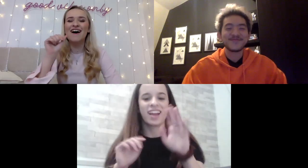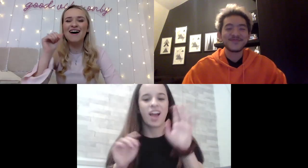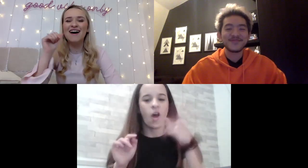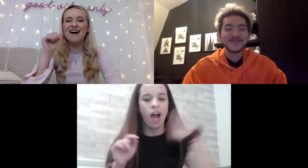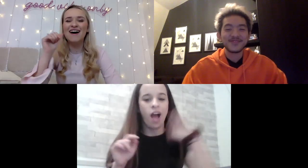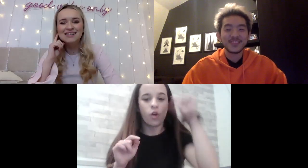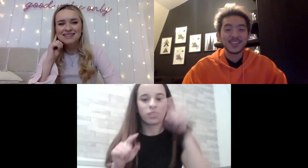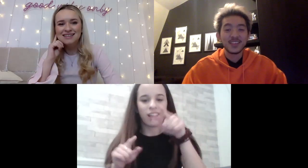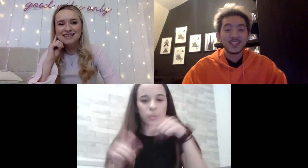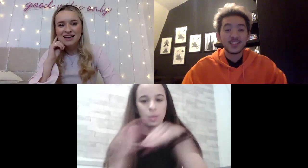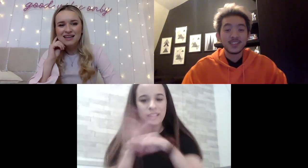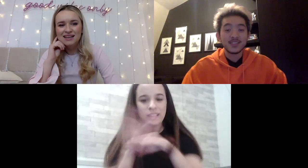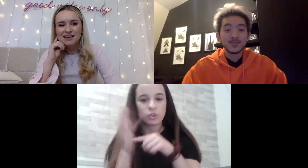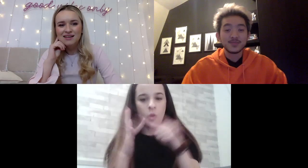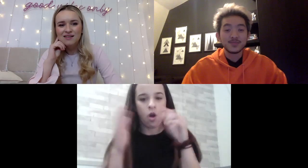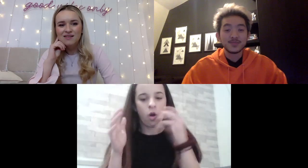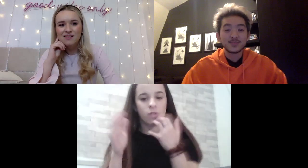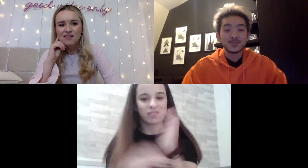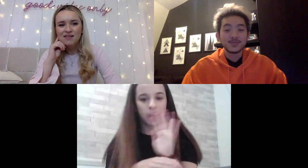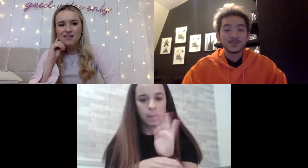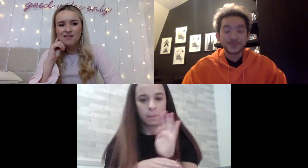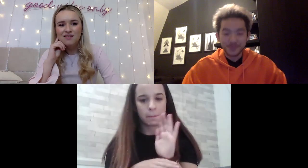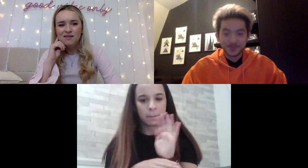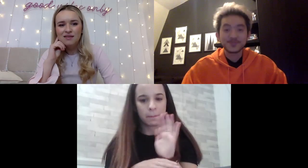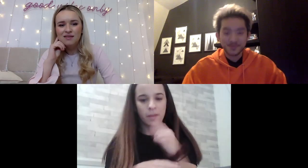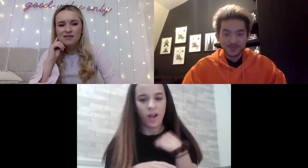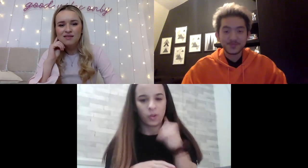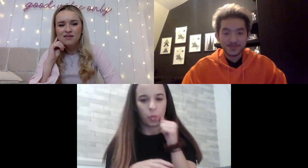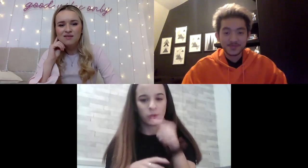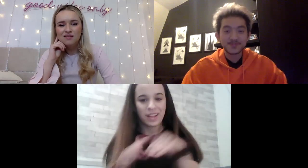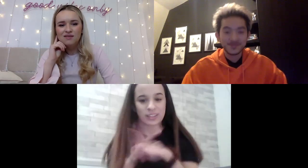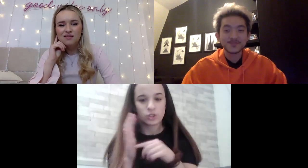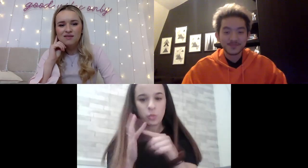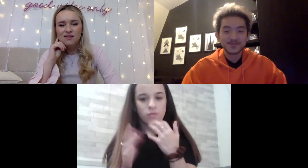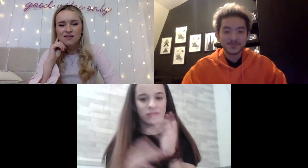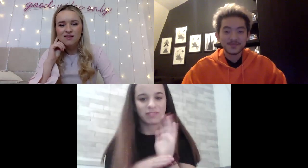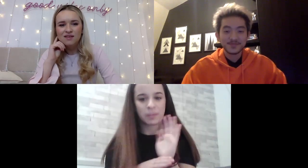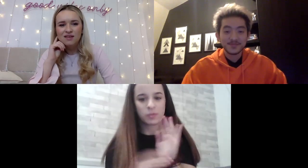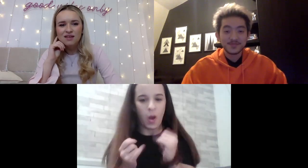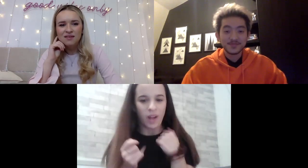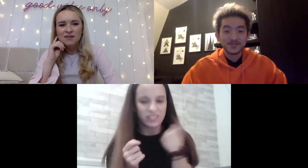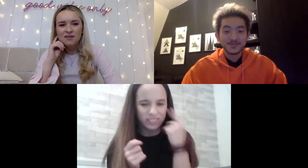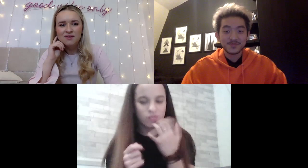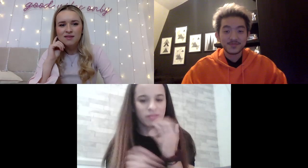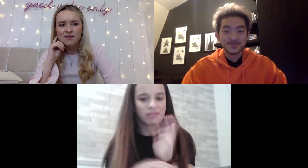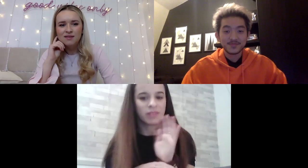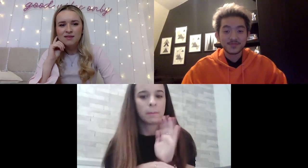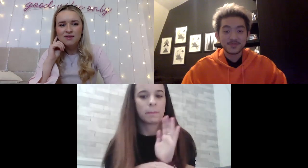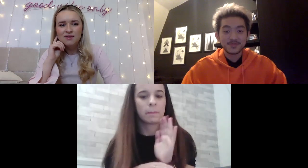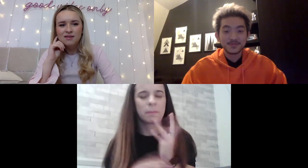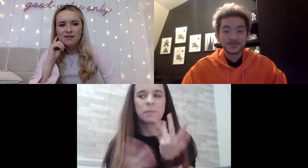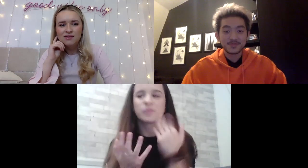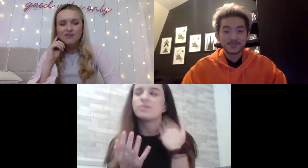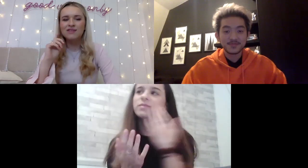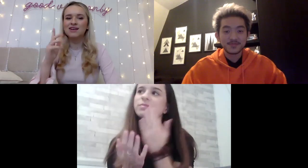Jem: I know that you're into horror films so I think I'll pick horror